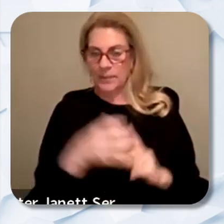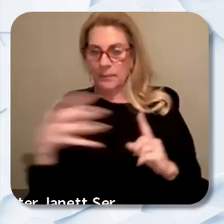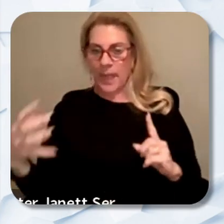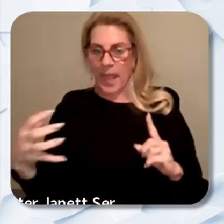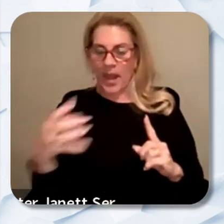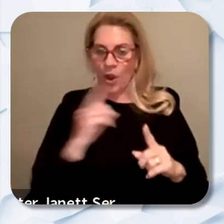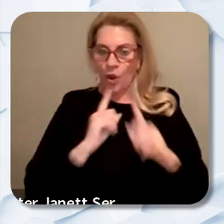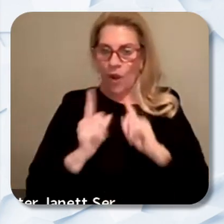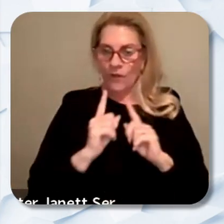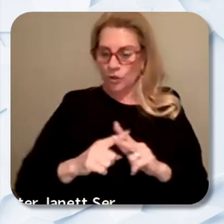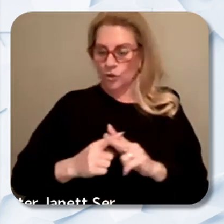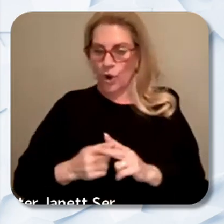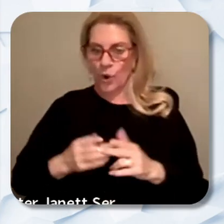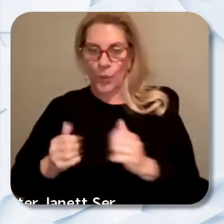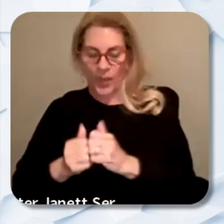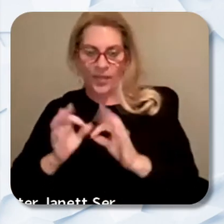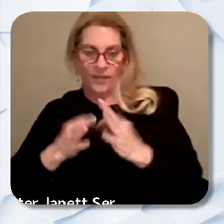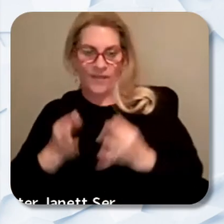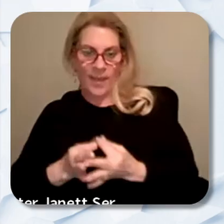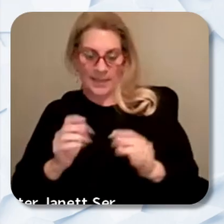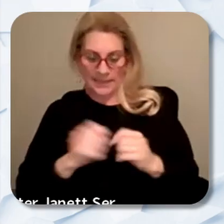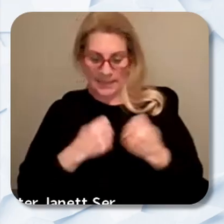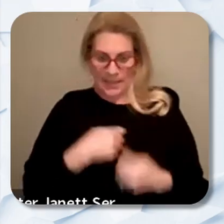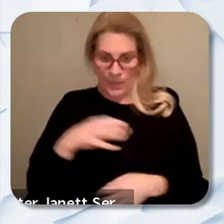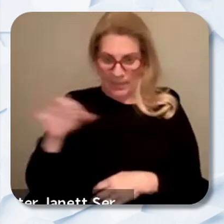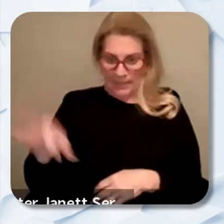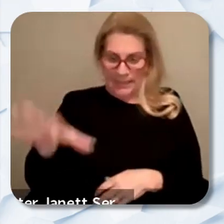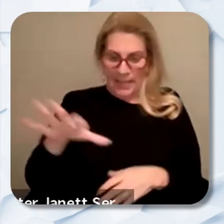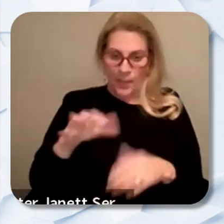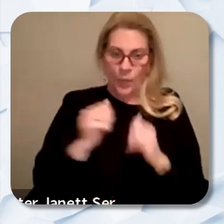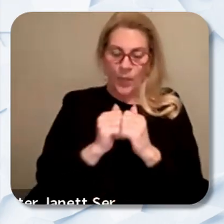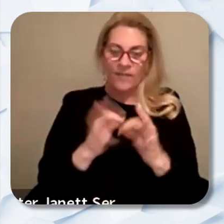by the families. We as a team we provide tips for families on how they can engage their children in